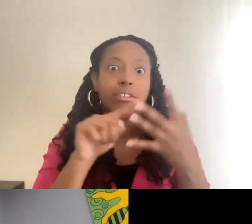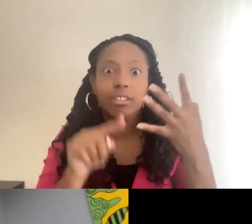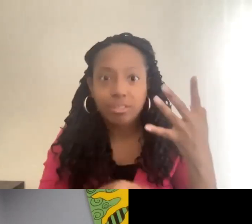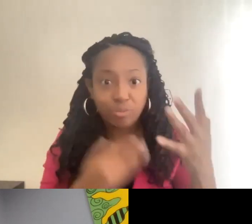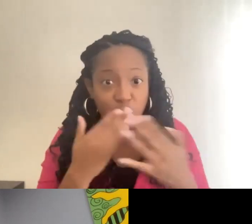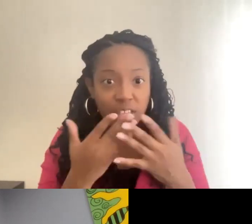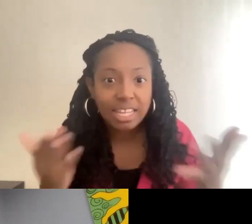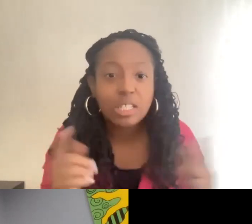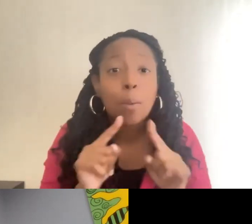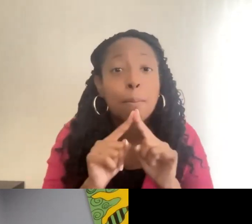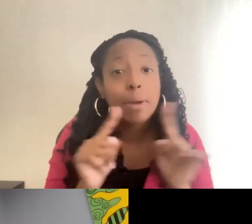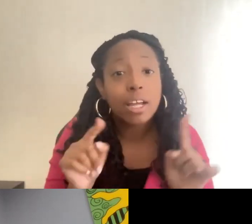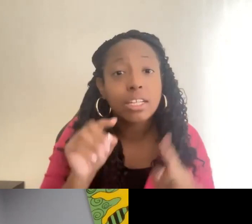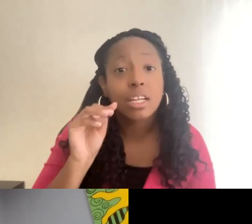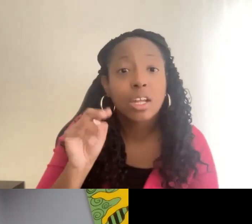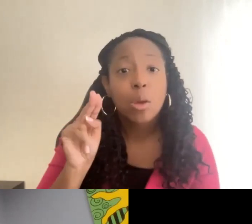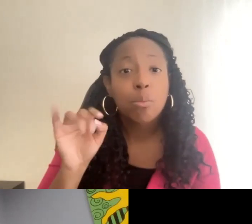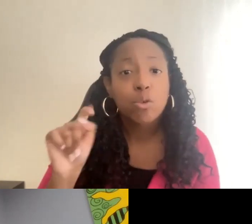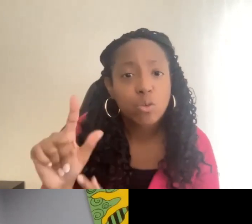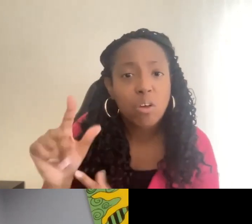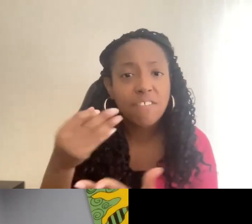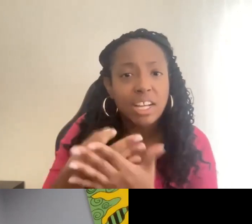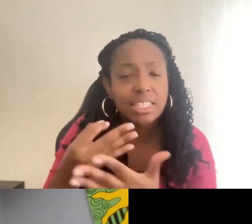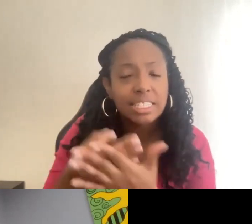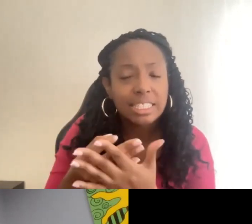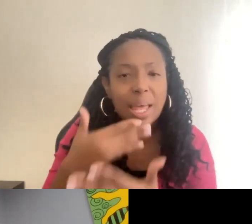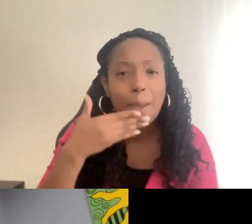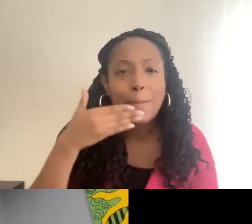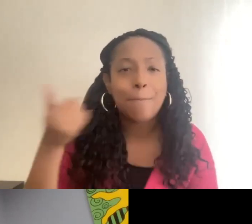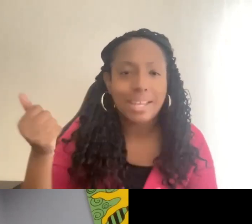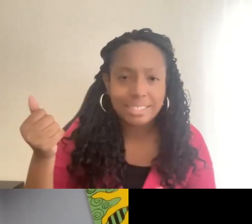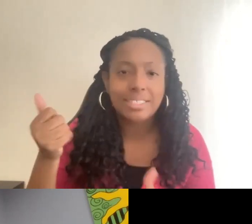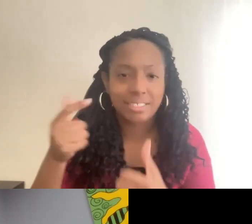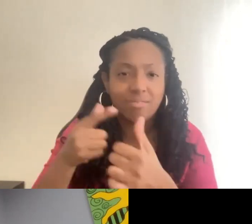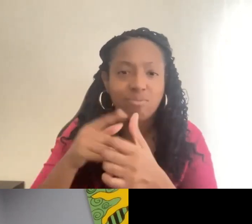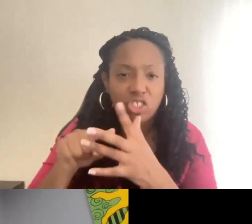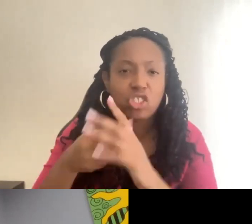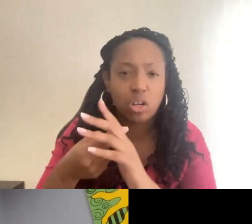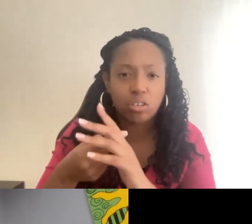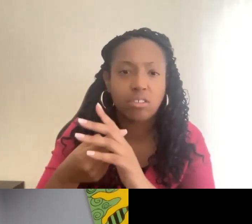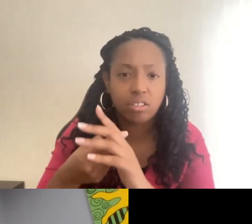mutual funds is the first place to start that is the first place you can get diversification and